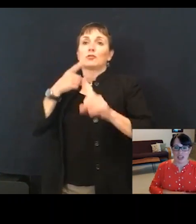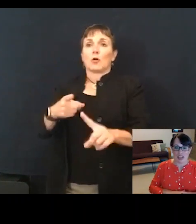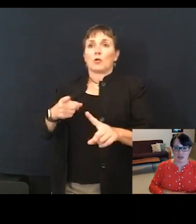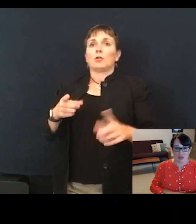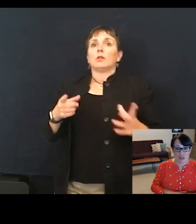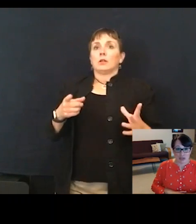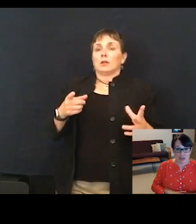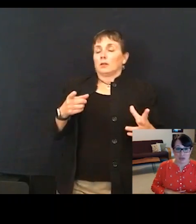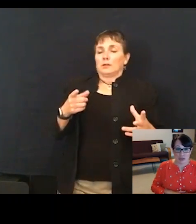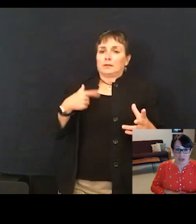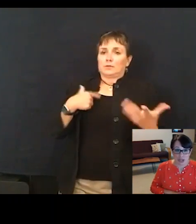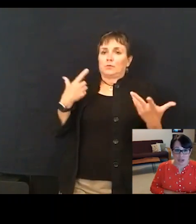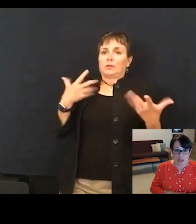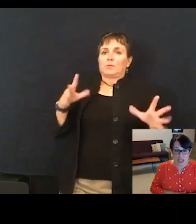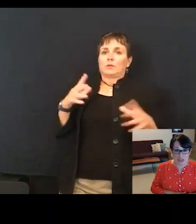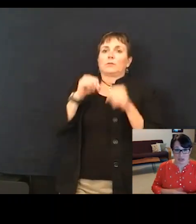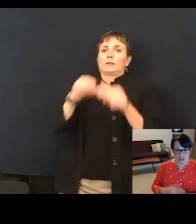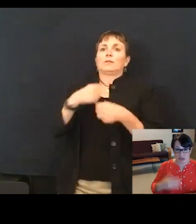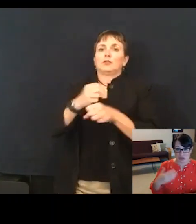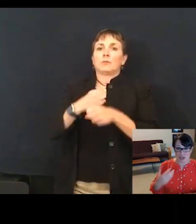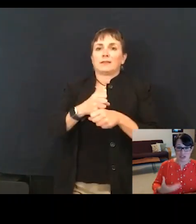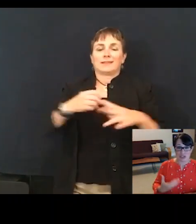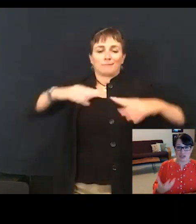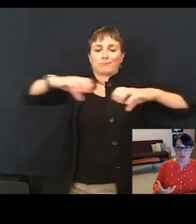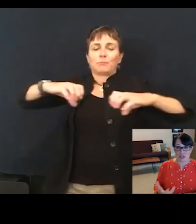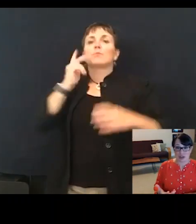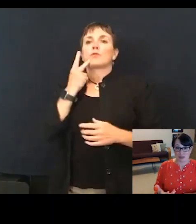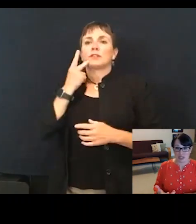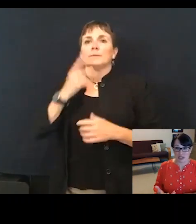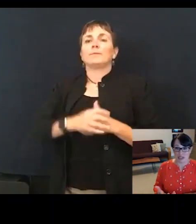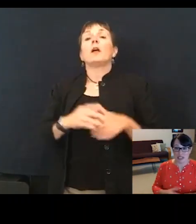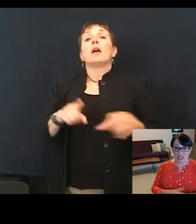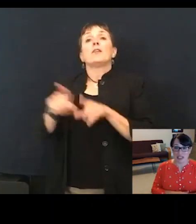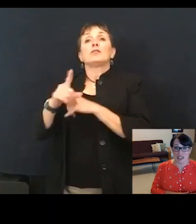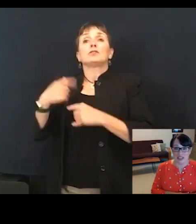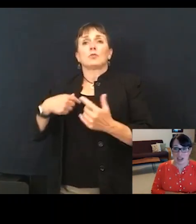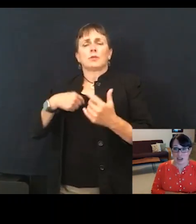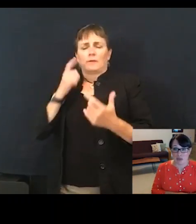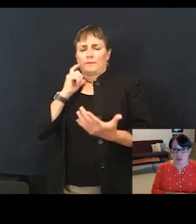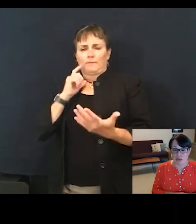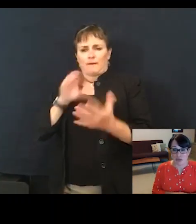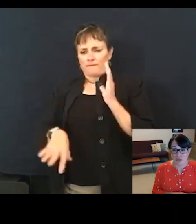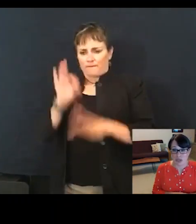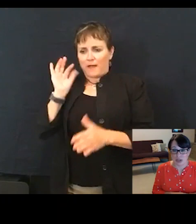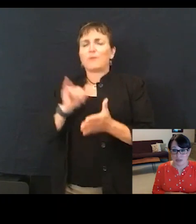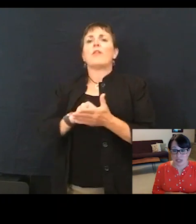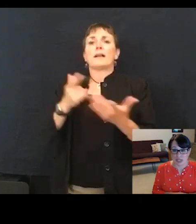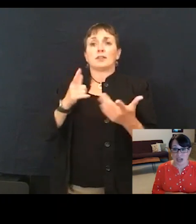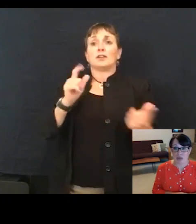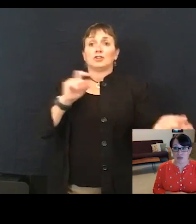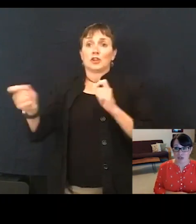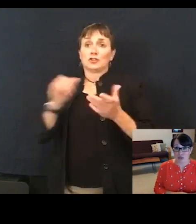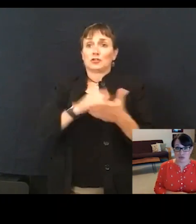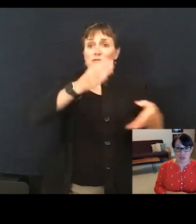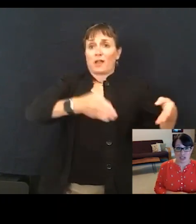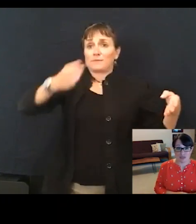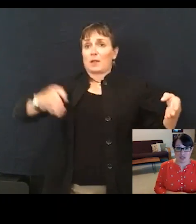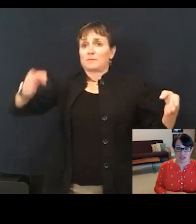And we found that codon modification or changing those stop signs in the hybrid 2-- in the hybrid V2 front half vectors